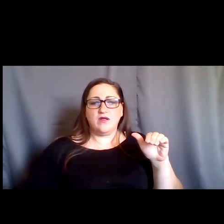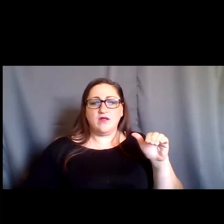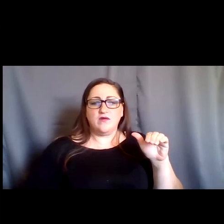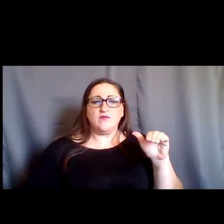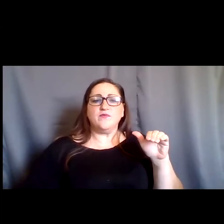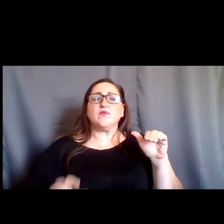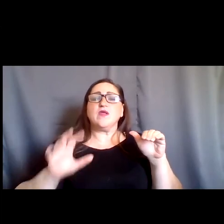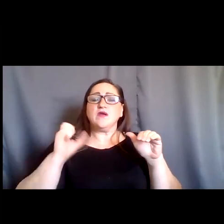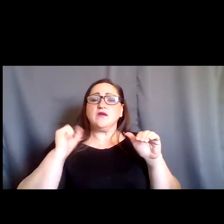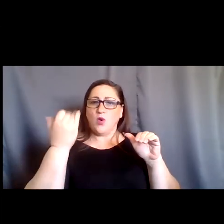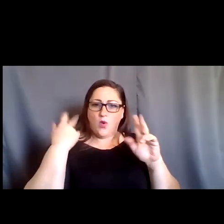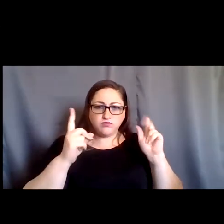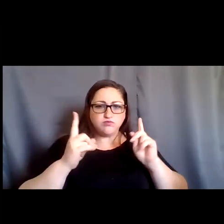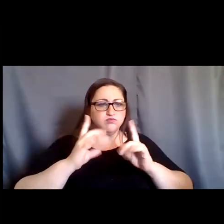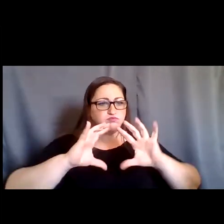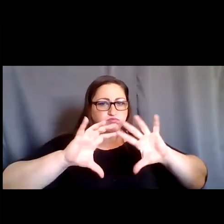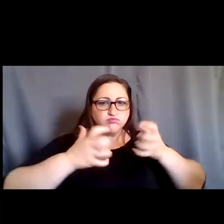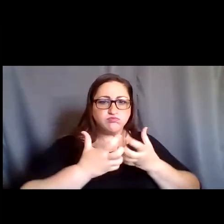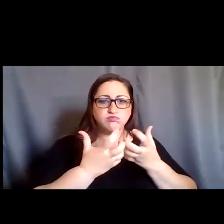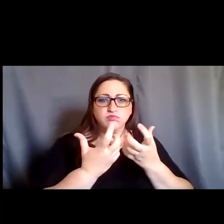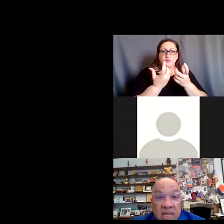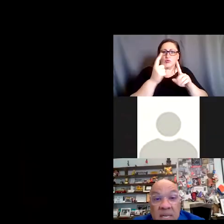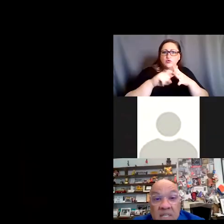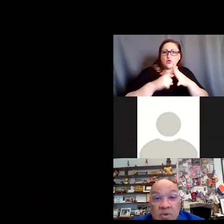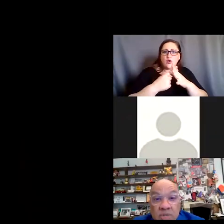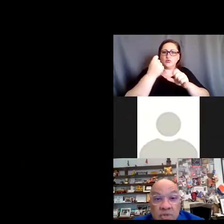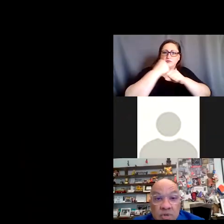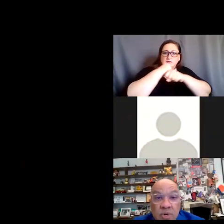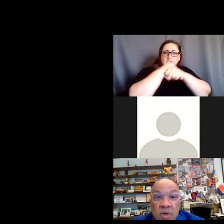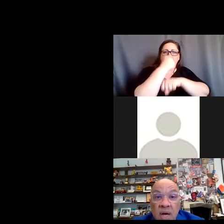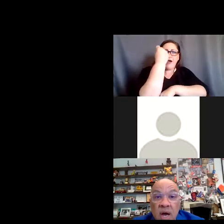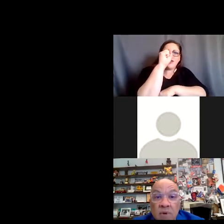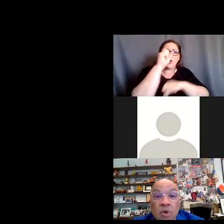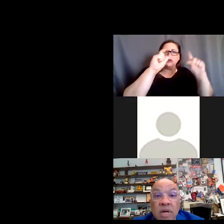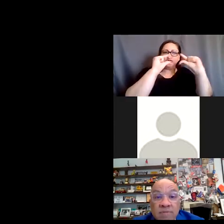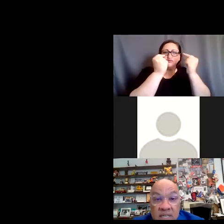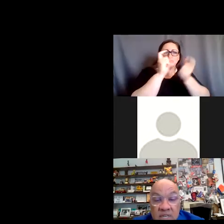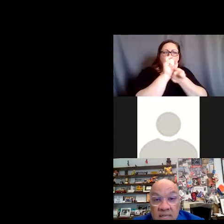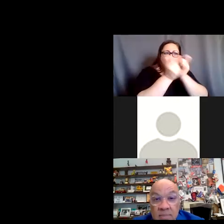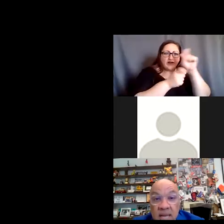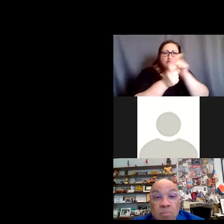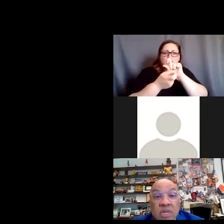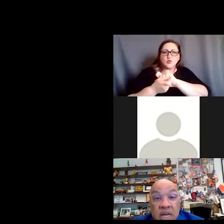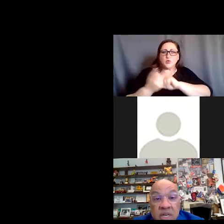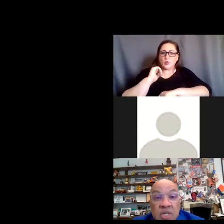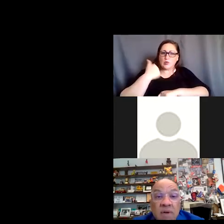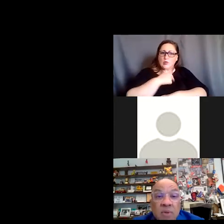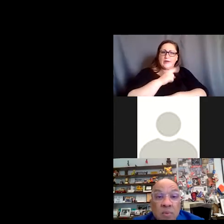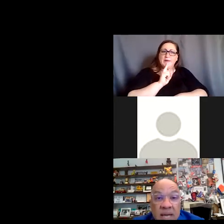policies and changes, we need to ensure voter enfranchisement and protection of the right to vote.